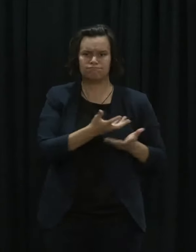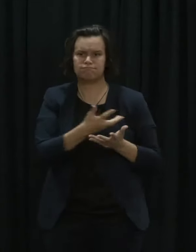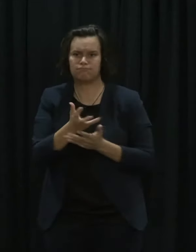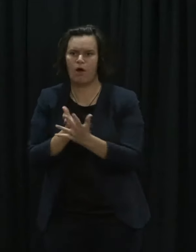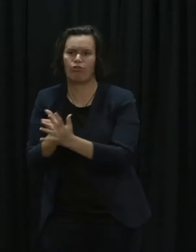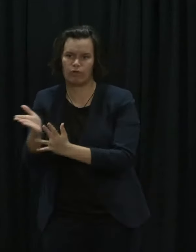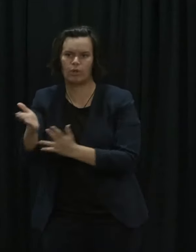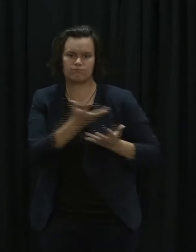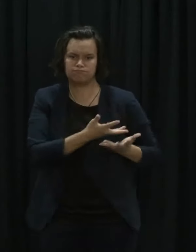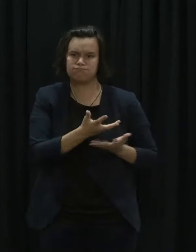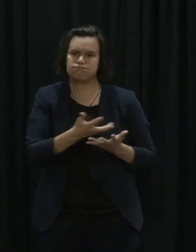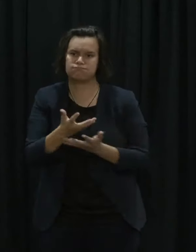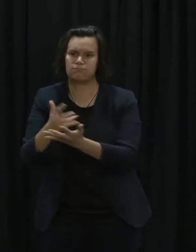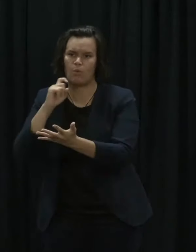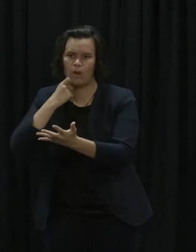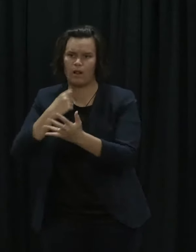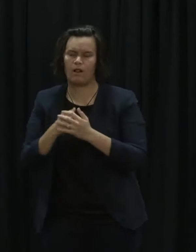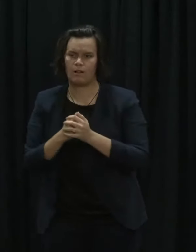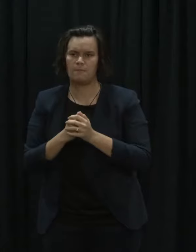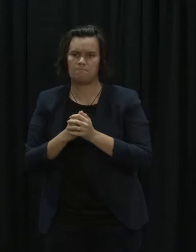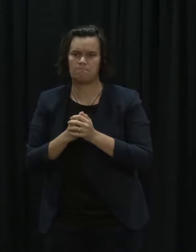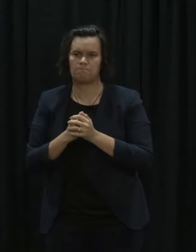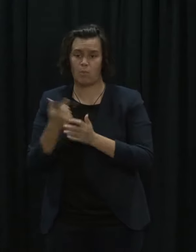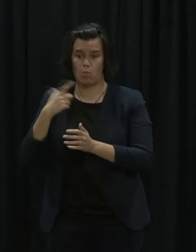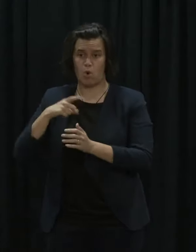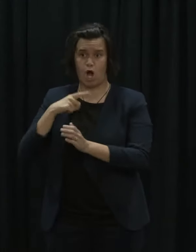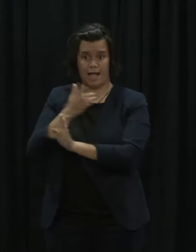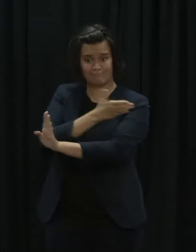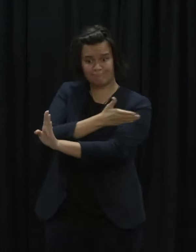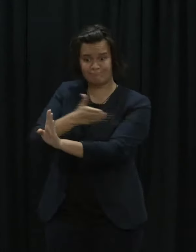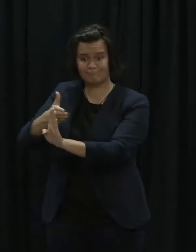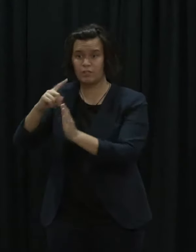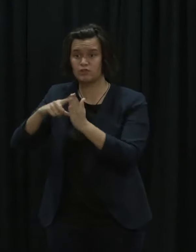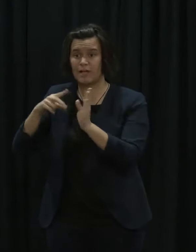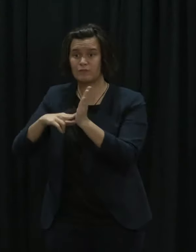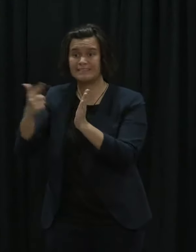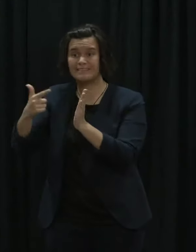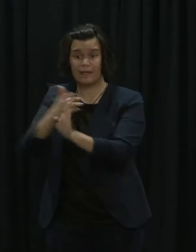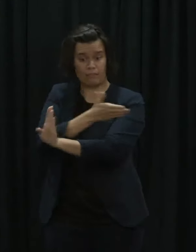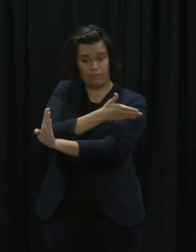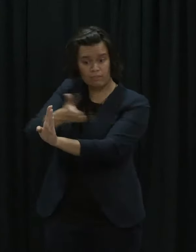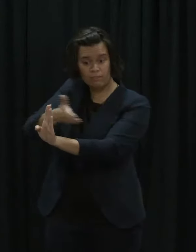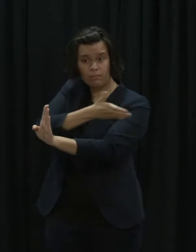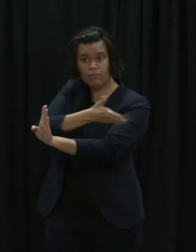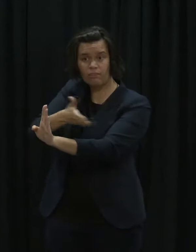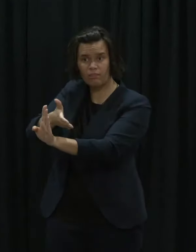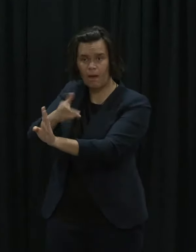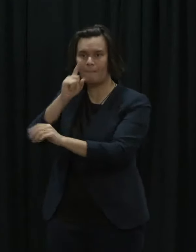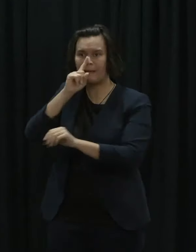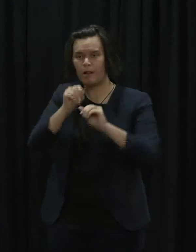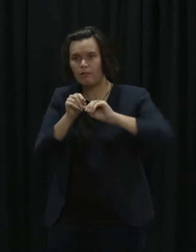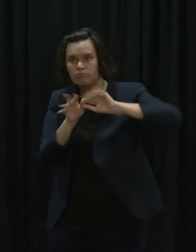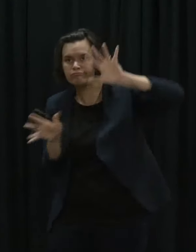regular to weekly reviews. We will have that point have a chance to see the Auckland